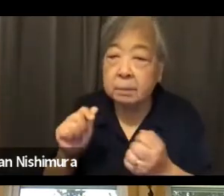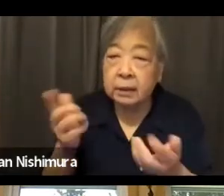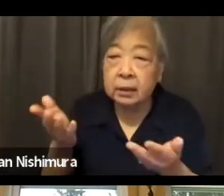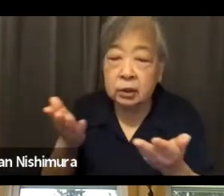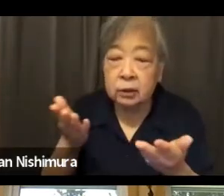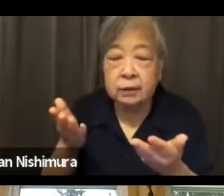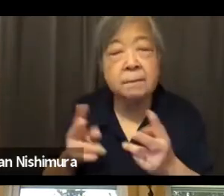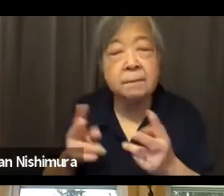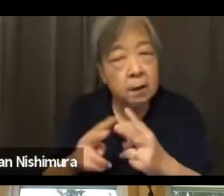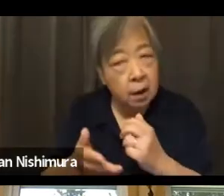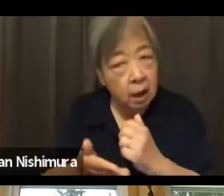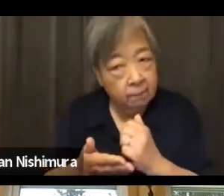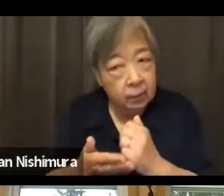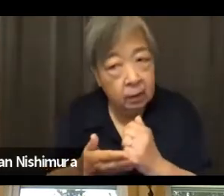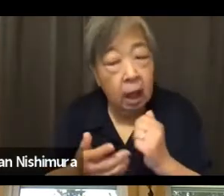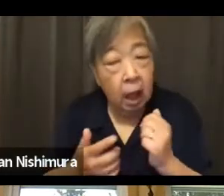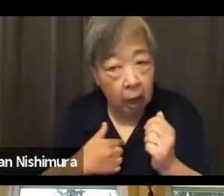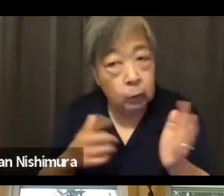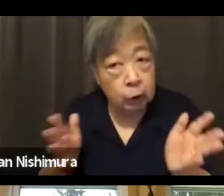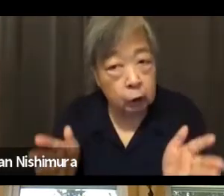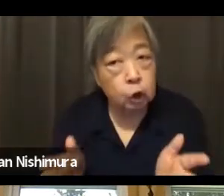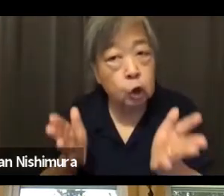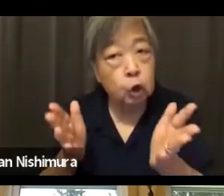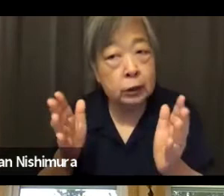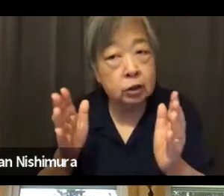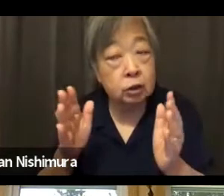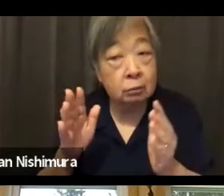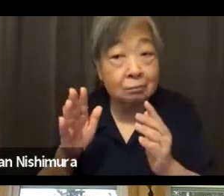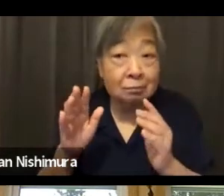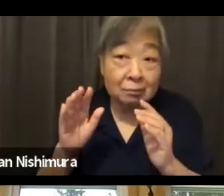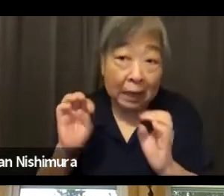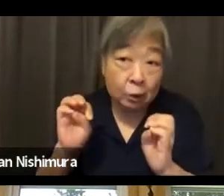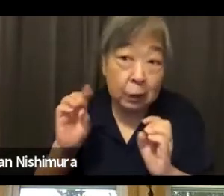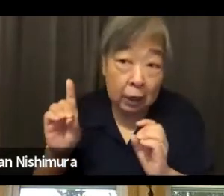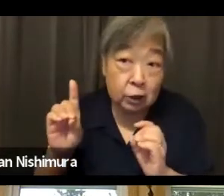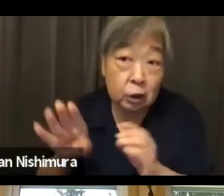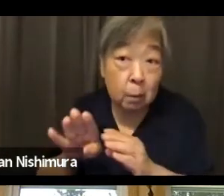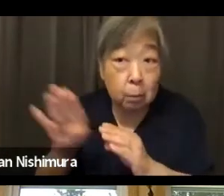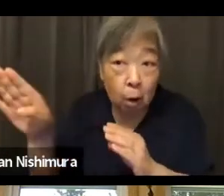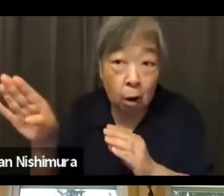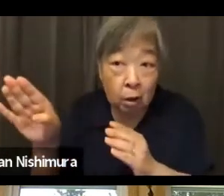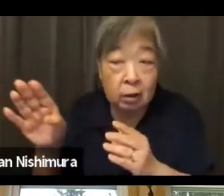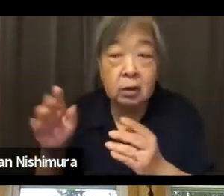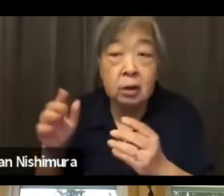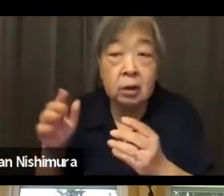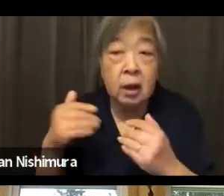I encourage education abroad offices to have the link to Disability Resources on their